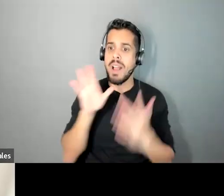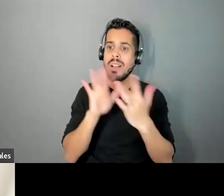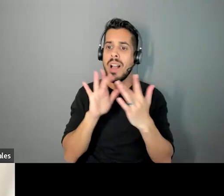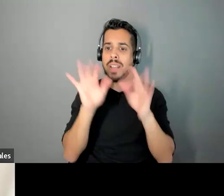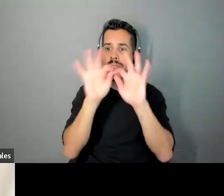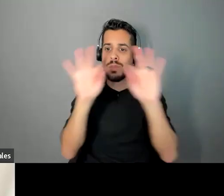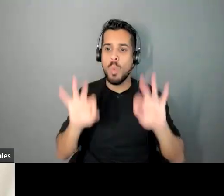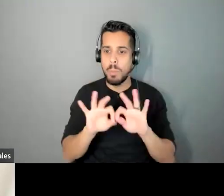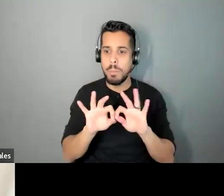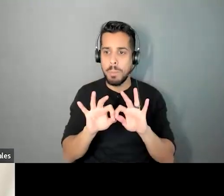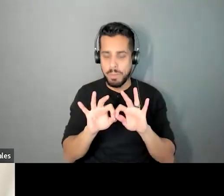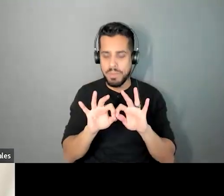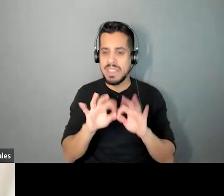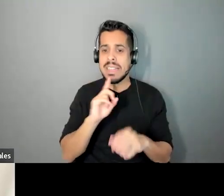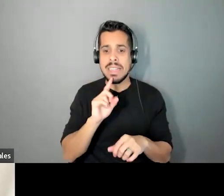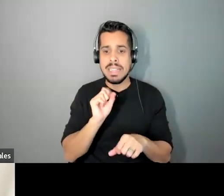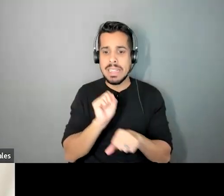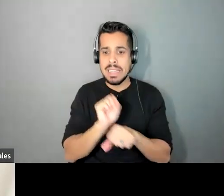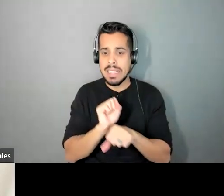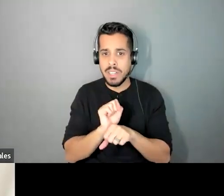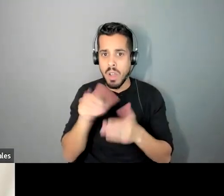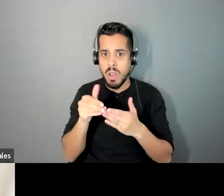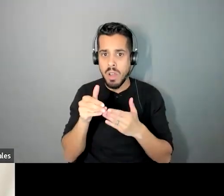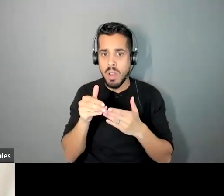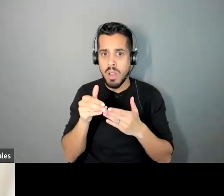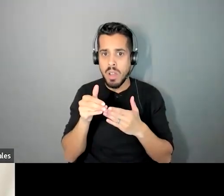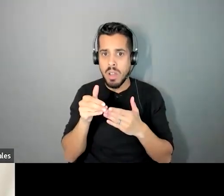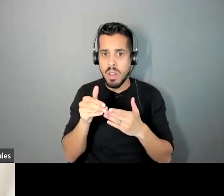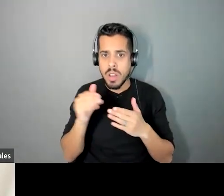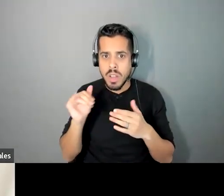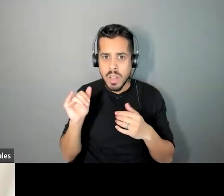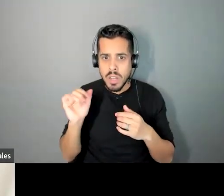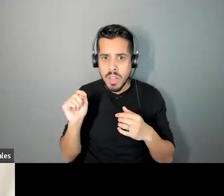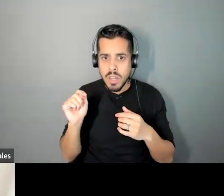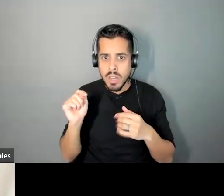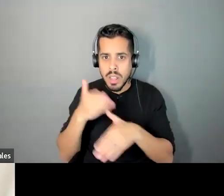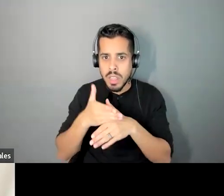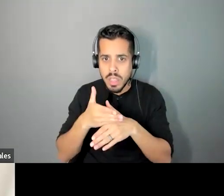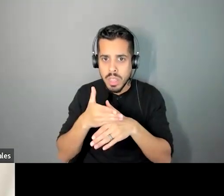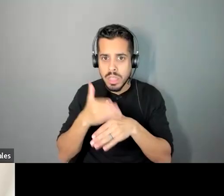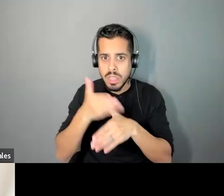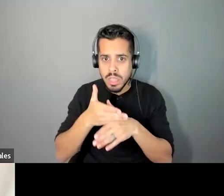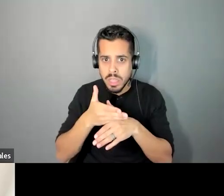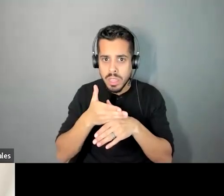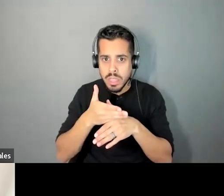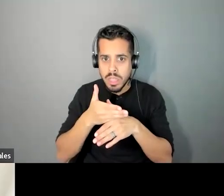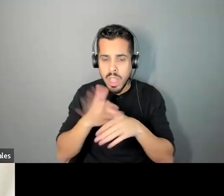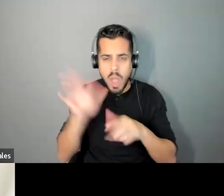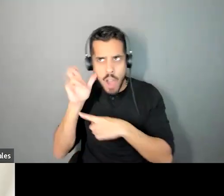uh... literally-- (audio cuts out) I heard that question.